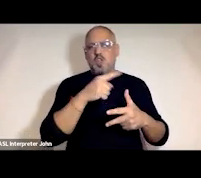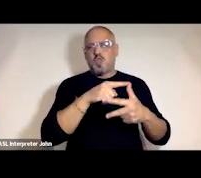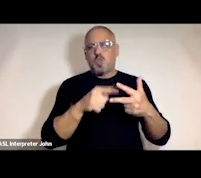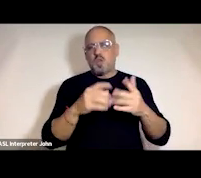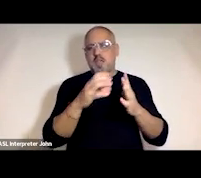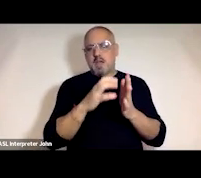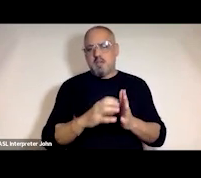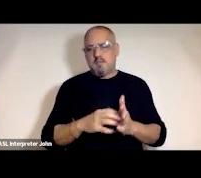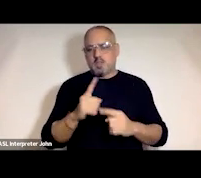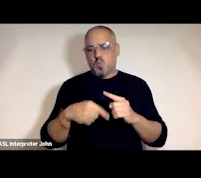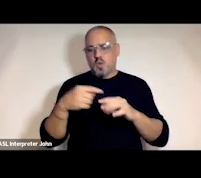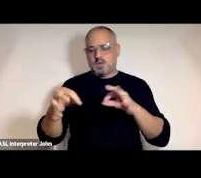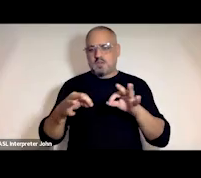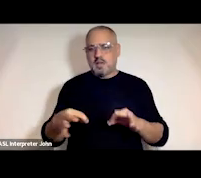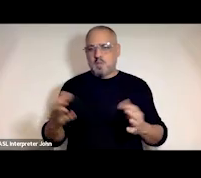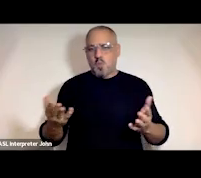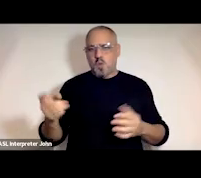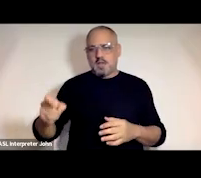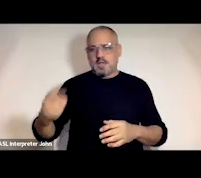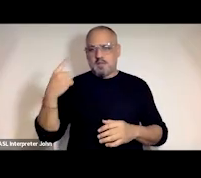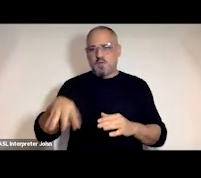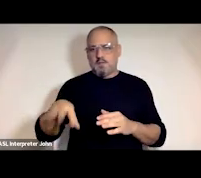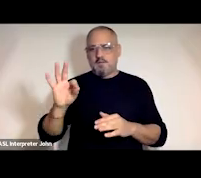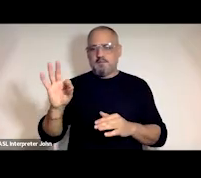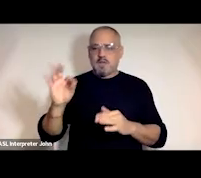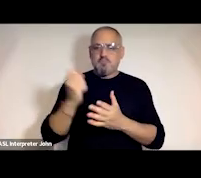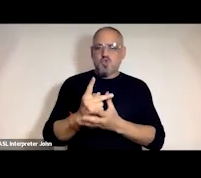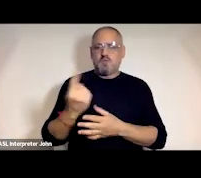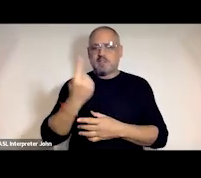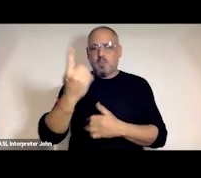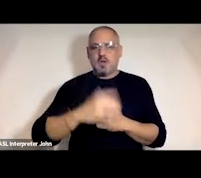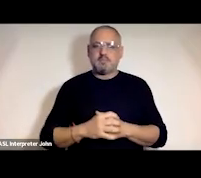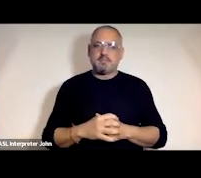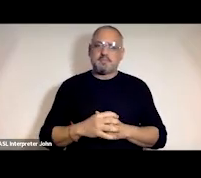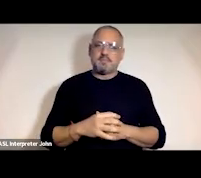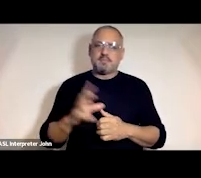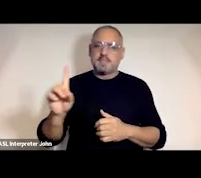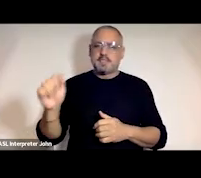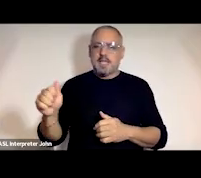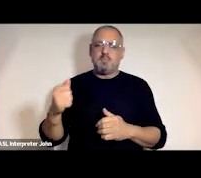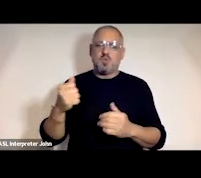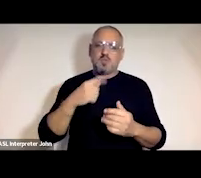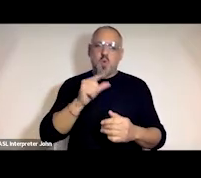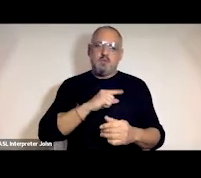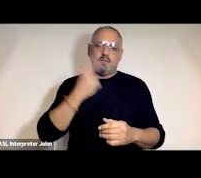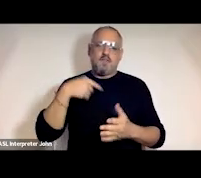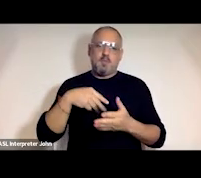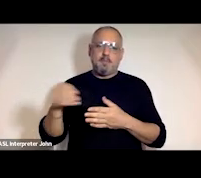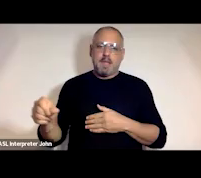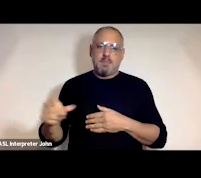when they're describing what's necessary in order to find someone disabled and eligible for payment. And so these three paragraphs